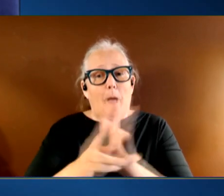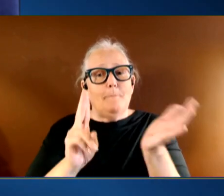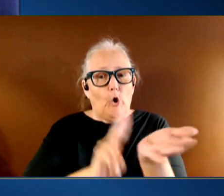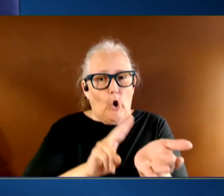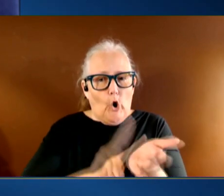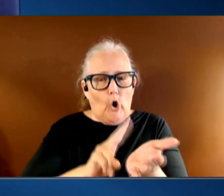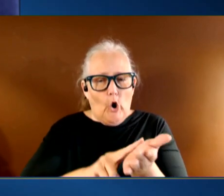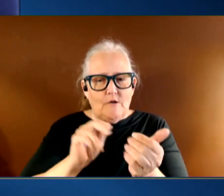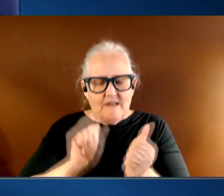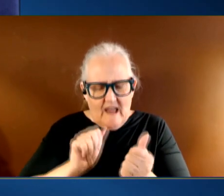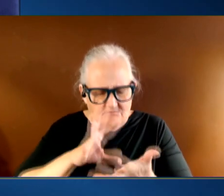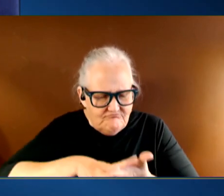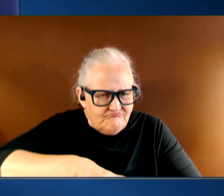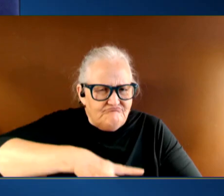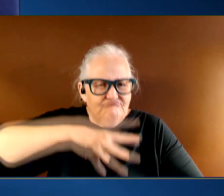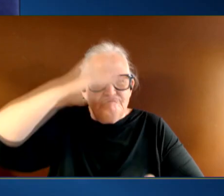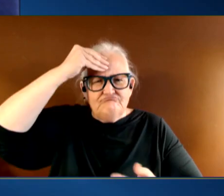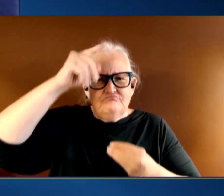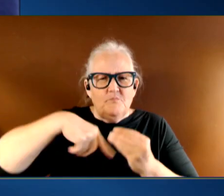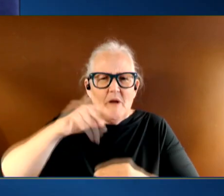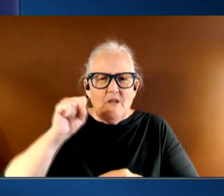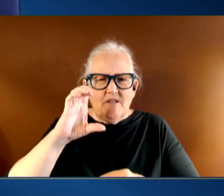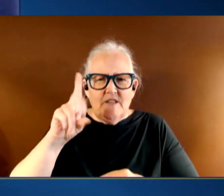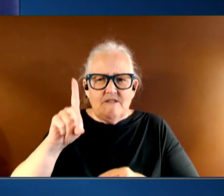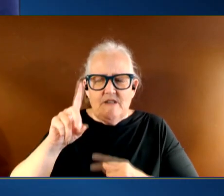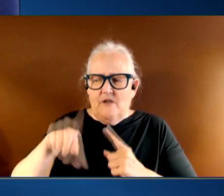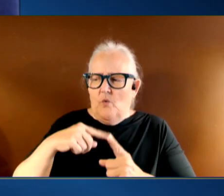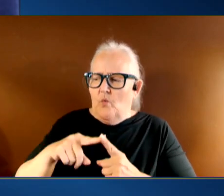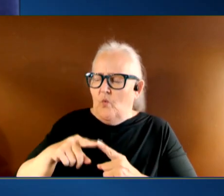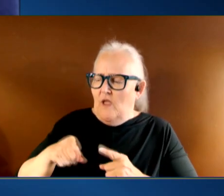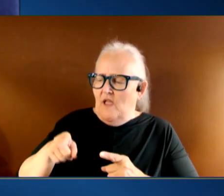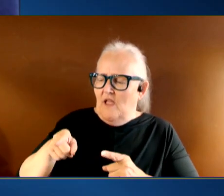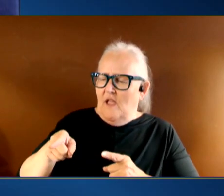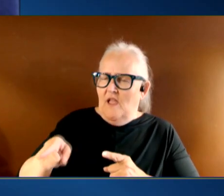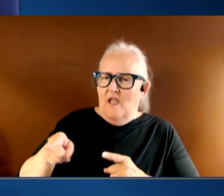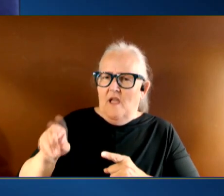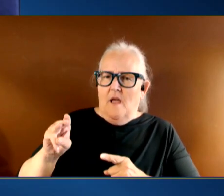that was necessary. And when Marcus had that bumpy transition between peds and adult care,